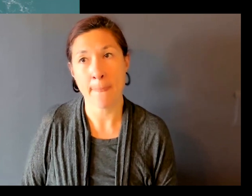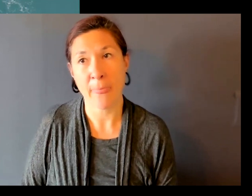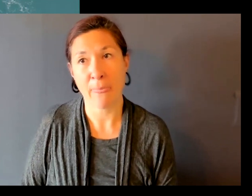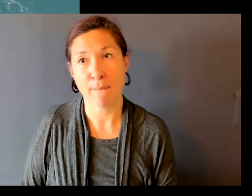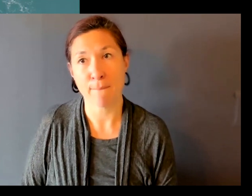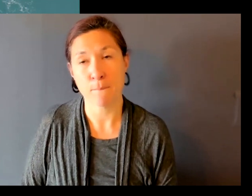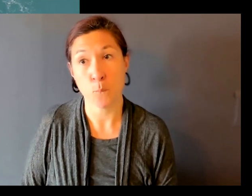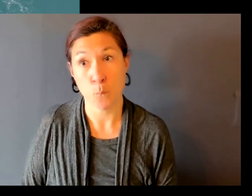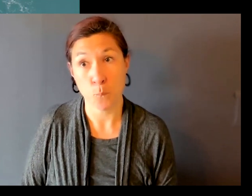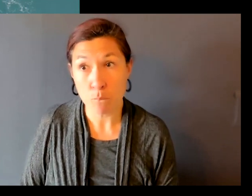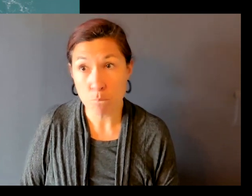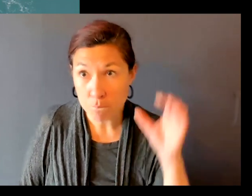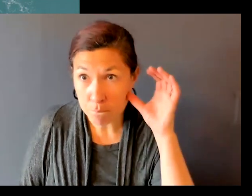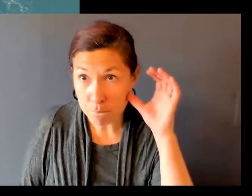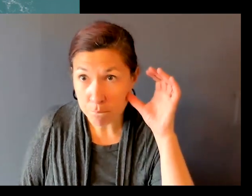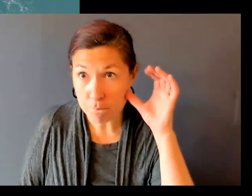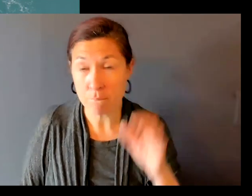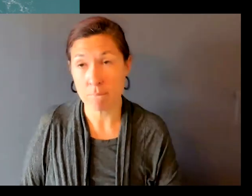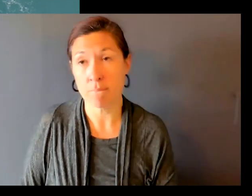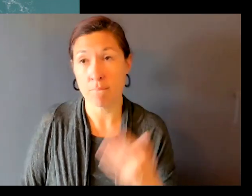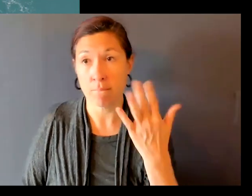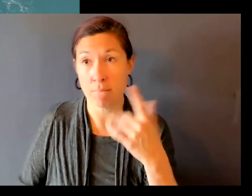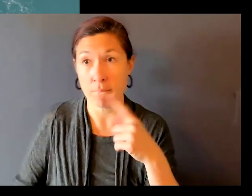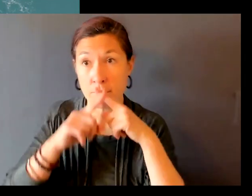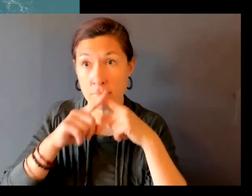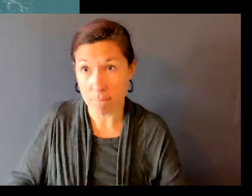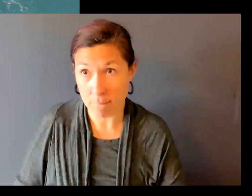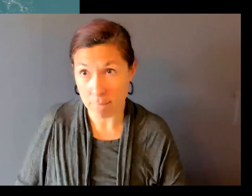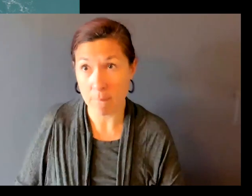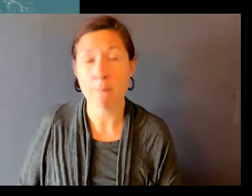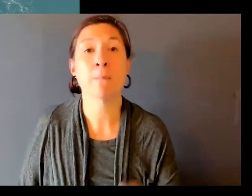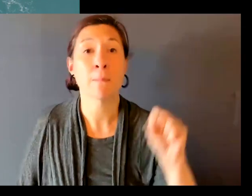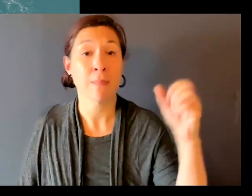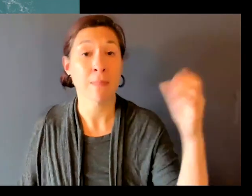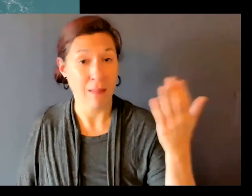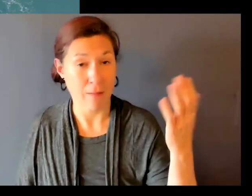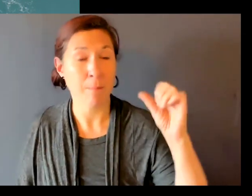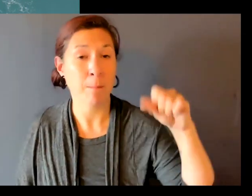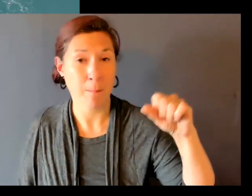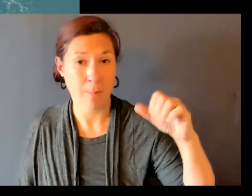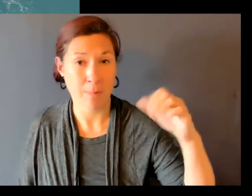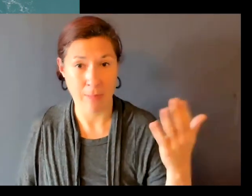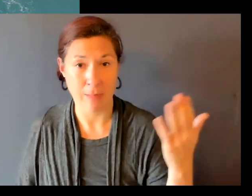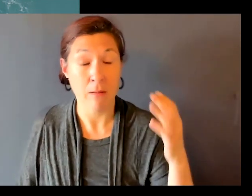: Yes, Janet, thank you for your award.